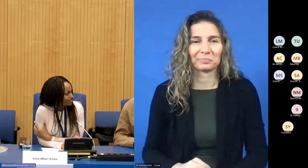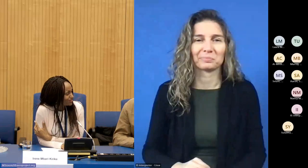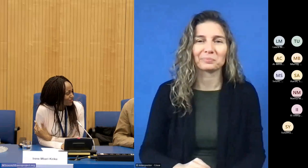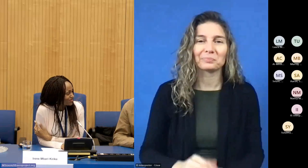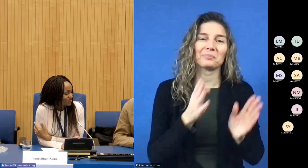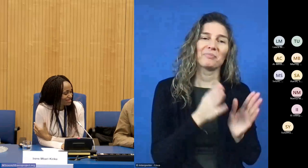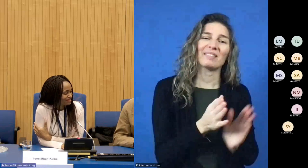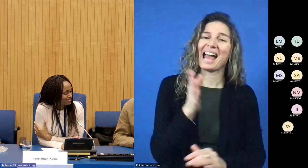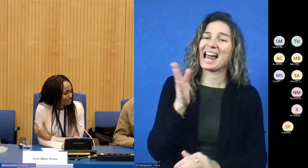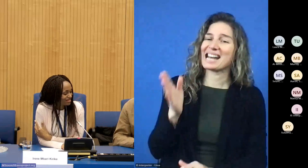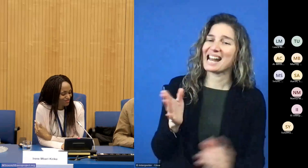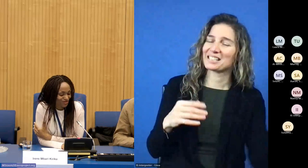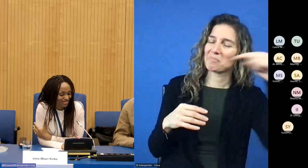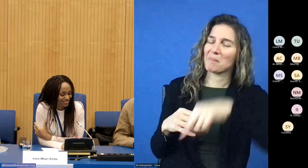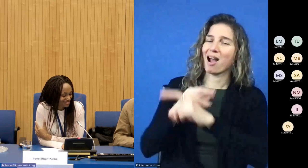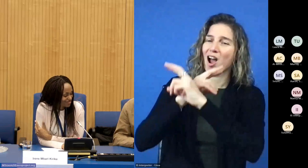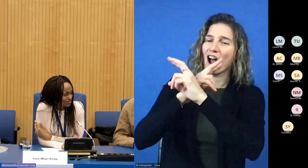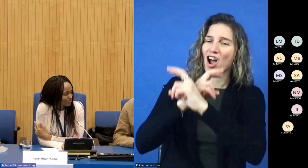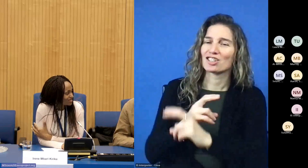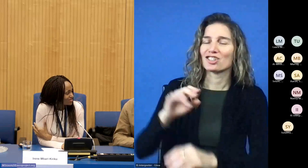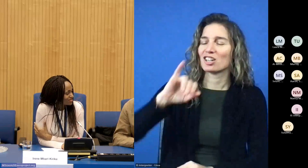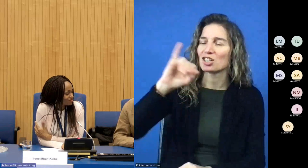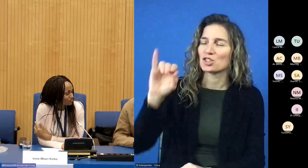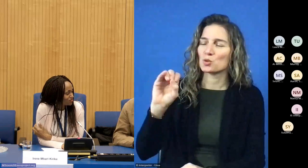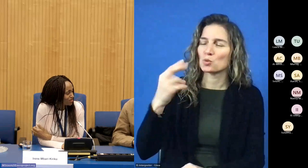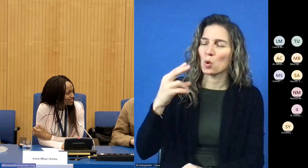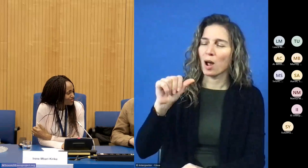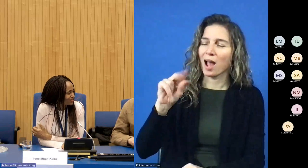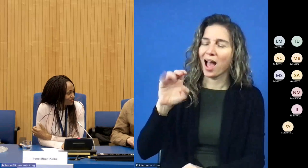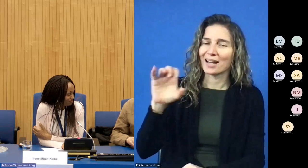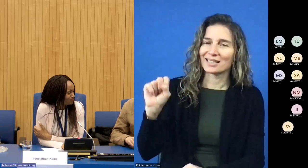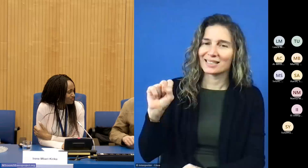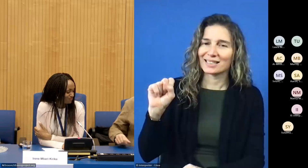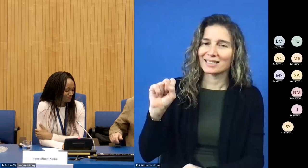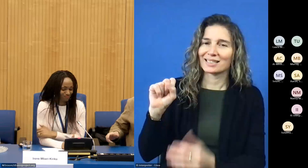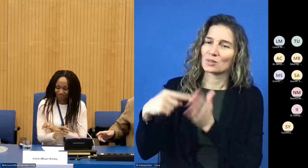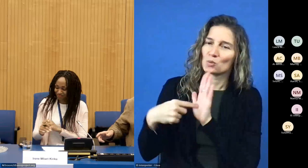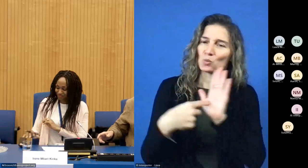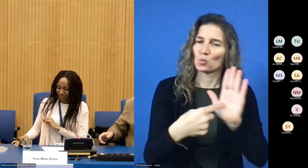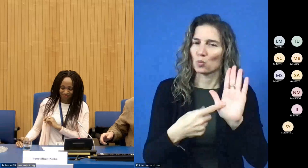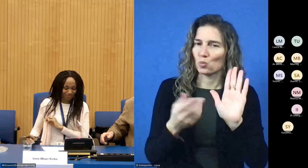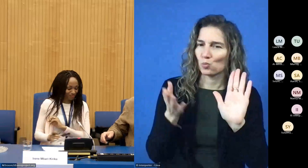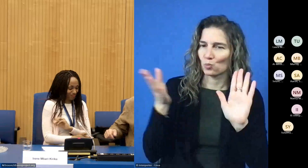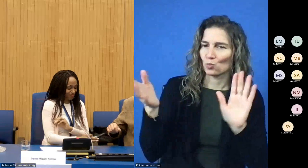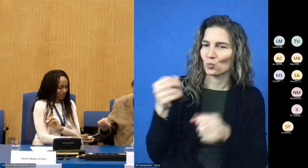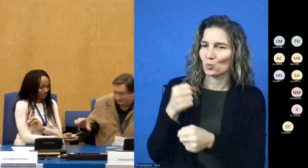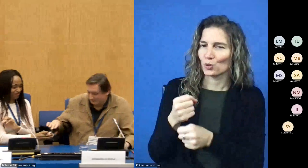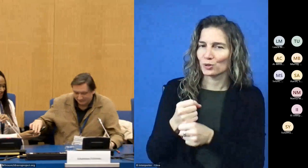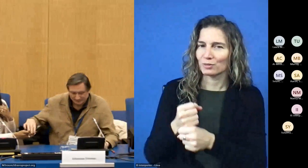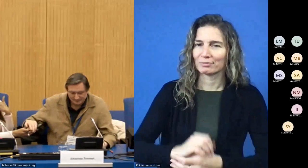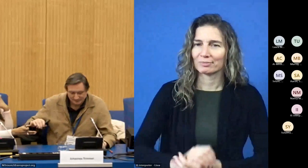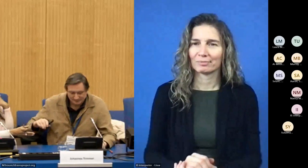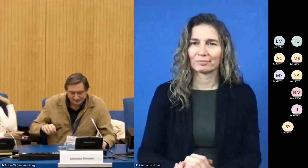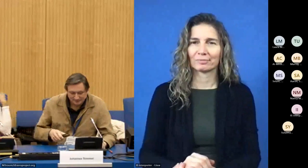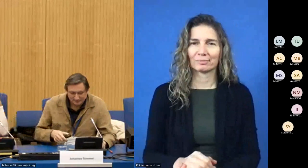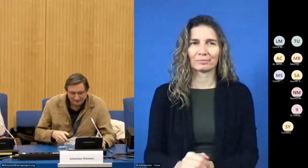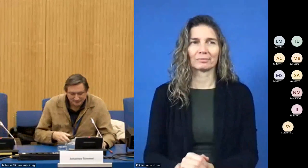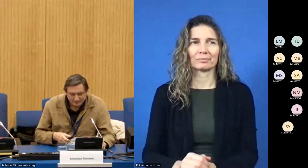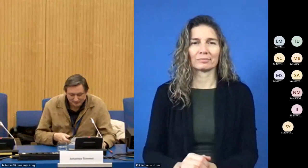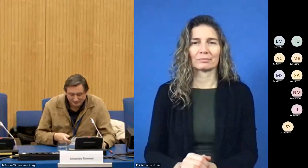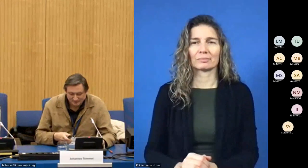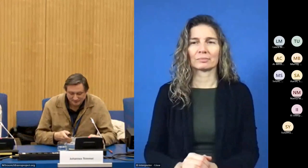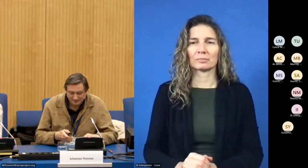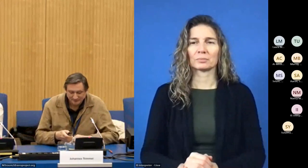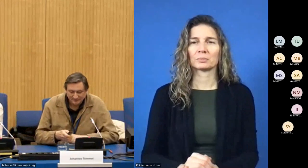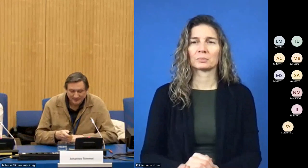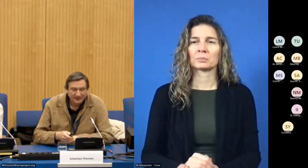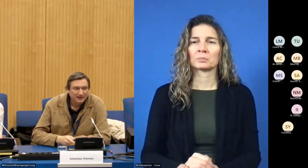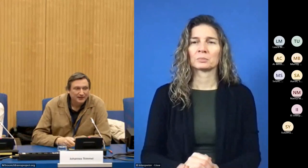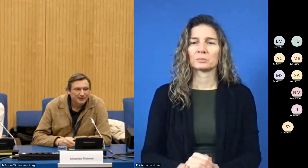back to Austria and you will have Johannes share some of the work they are doing here.